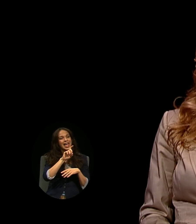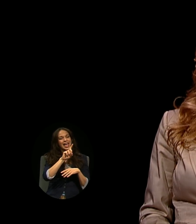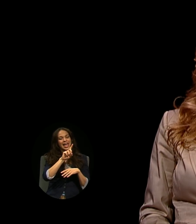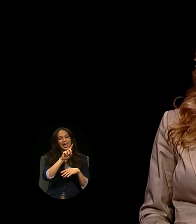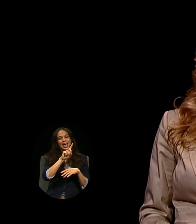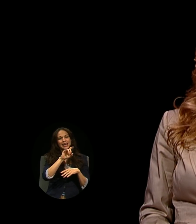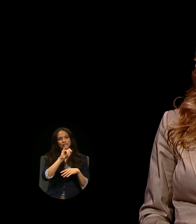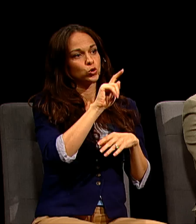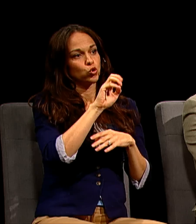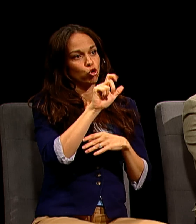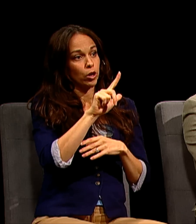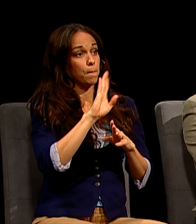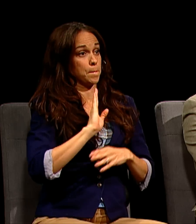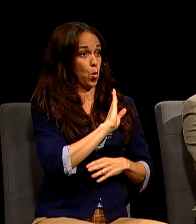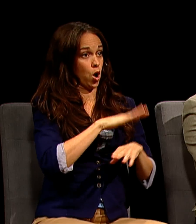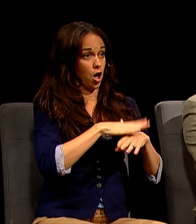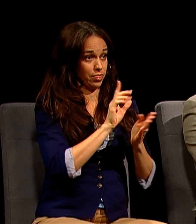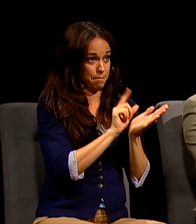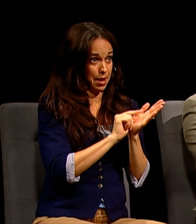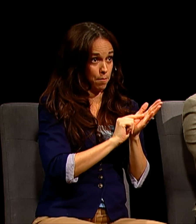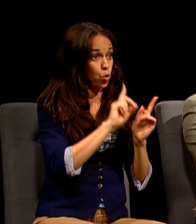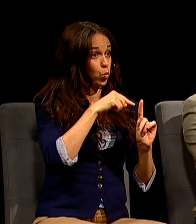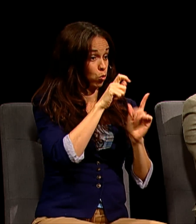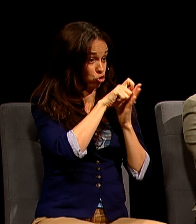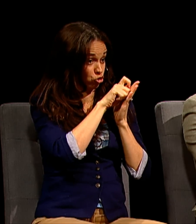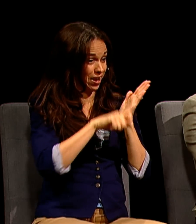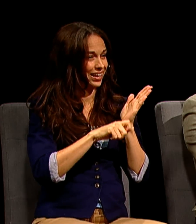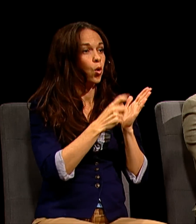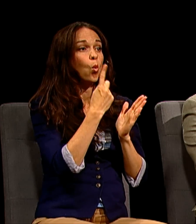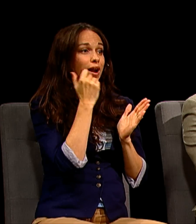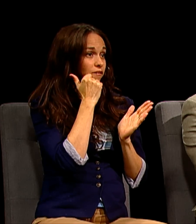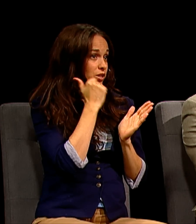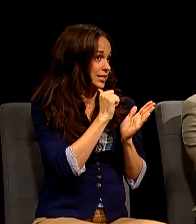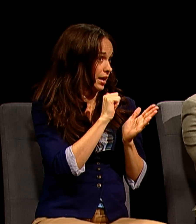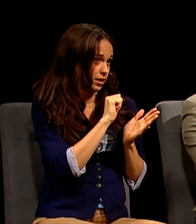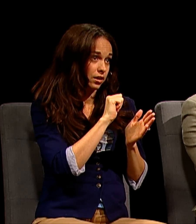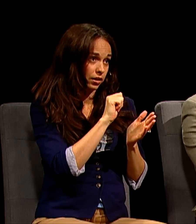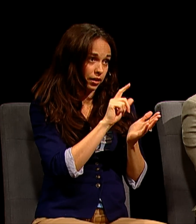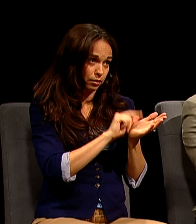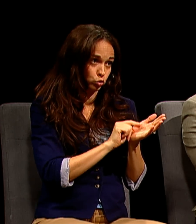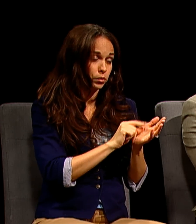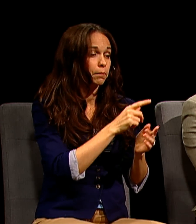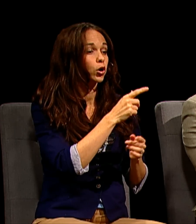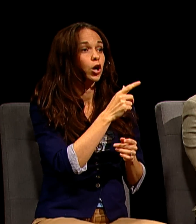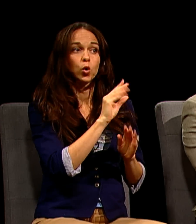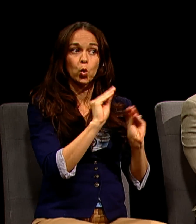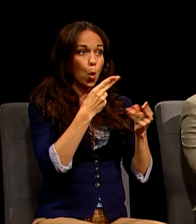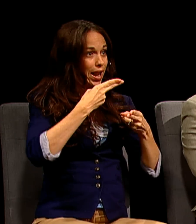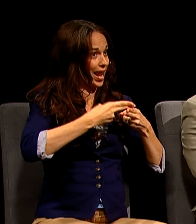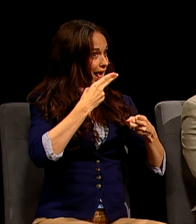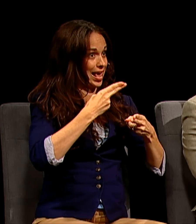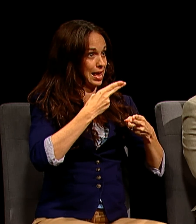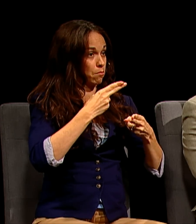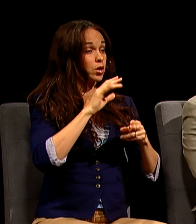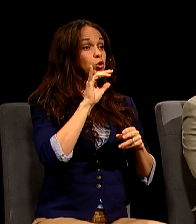write the editorials one a day in the paper and that is there's no name on it. It is the position of the newspaper.